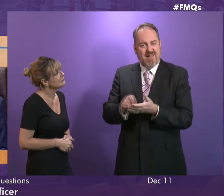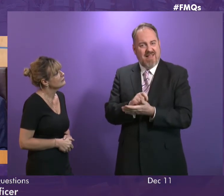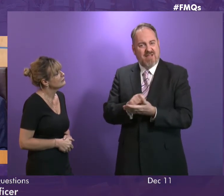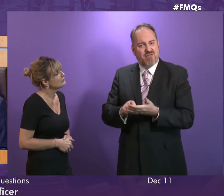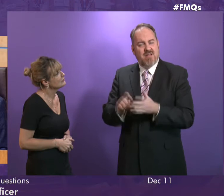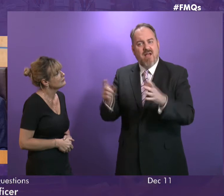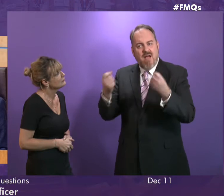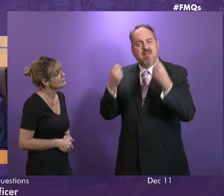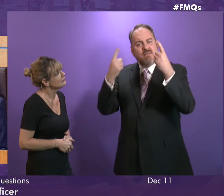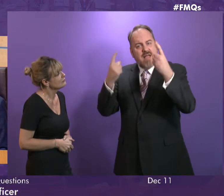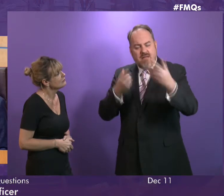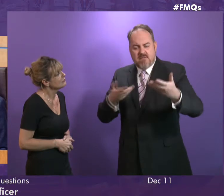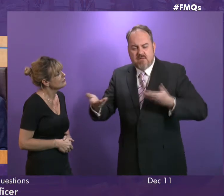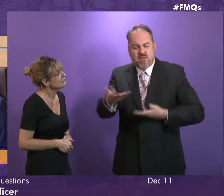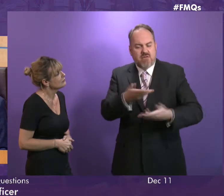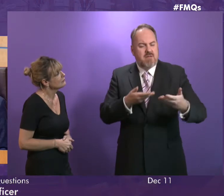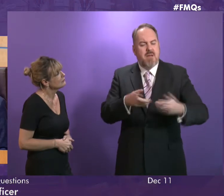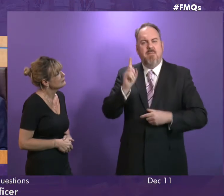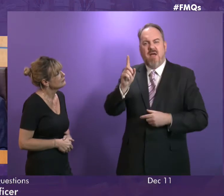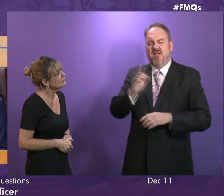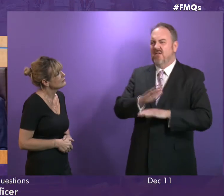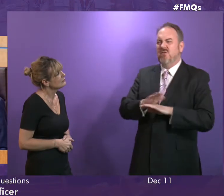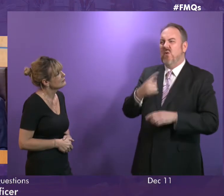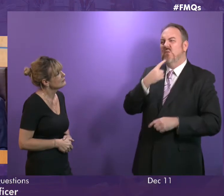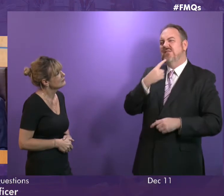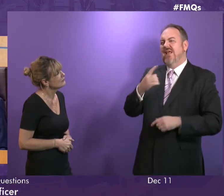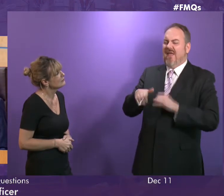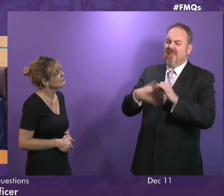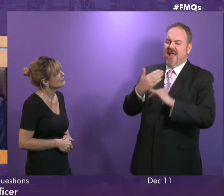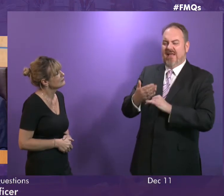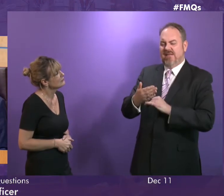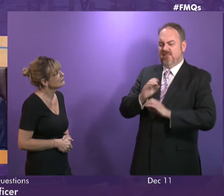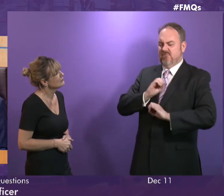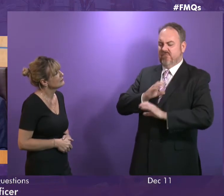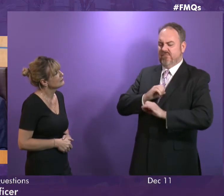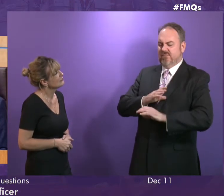absolutely happy with that, but would members mind not ending questions or answers with